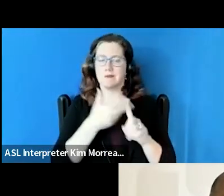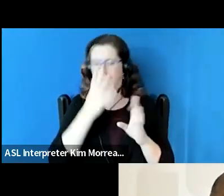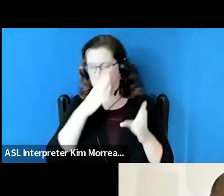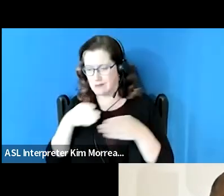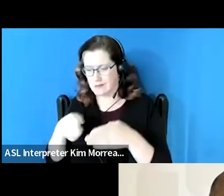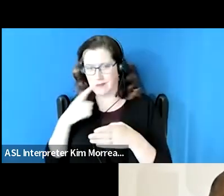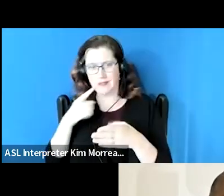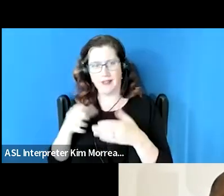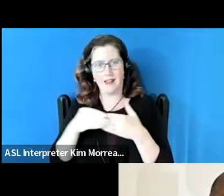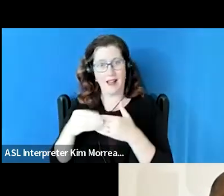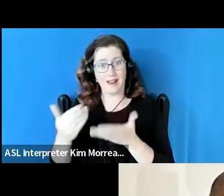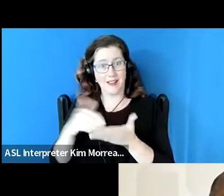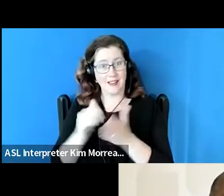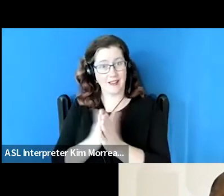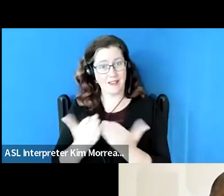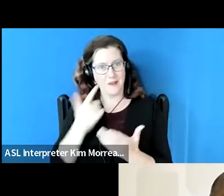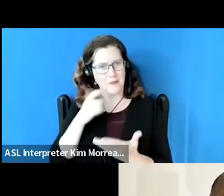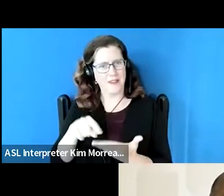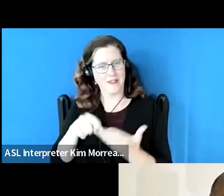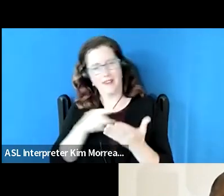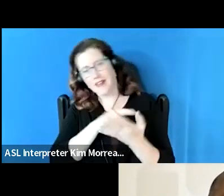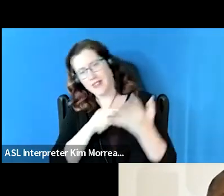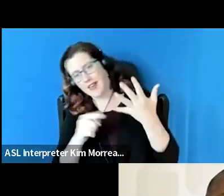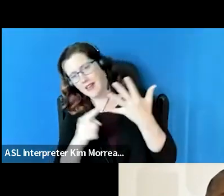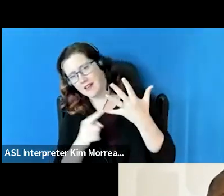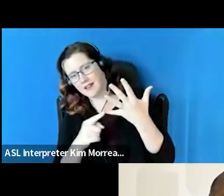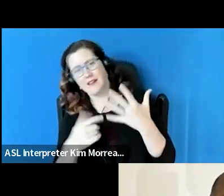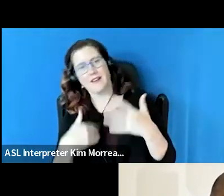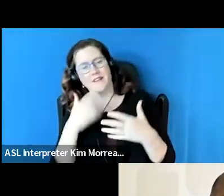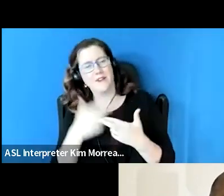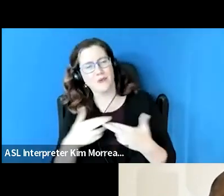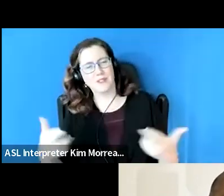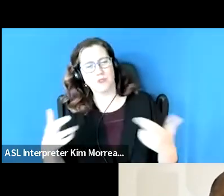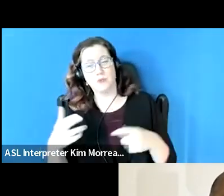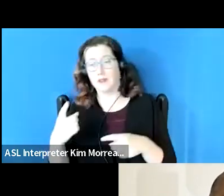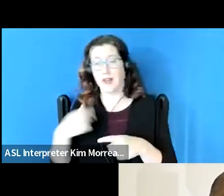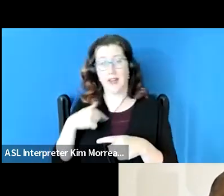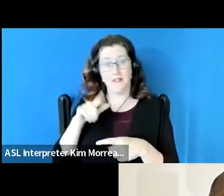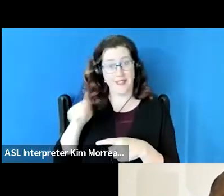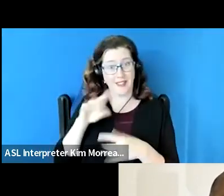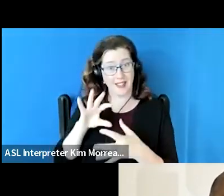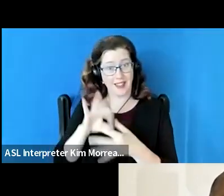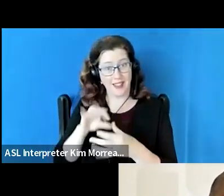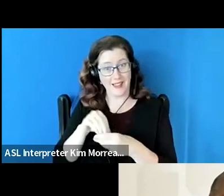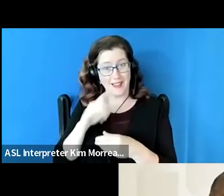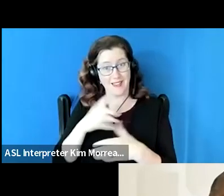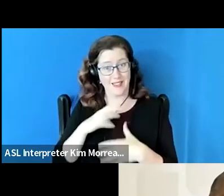at end of the guide, there's a whole resources section. Again, this link that I sent in the chat with those breathing techniques